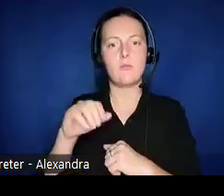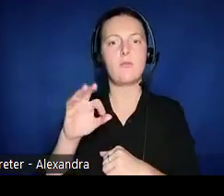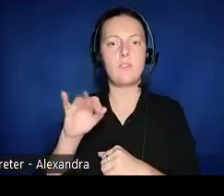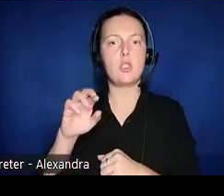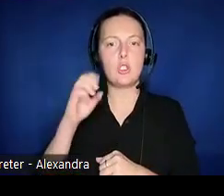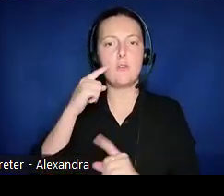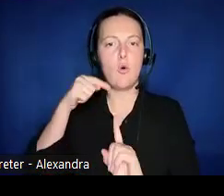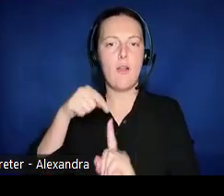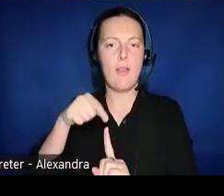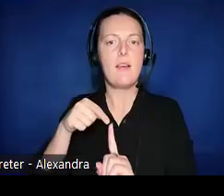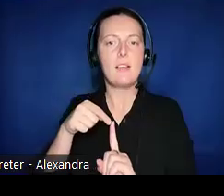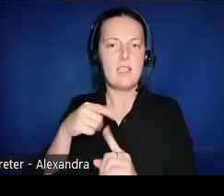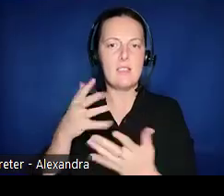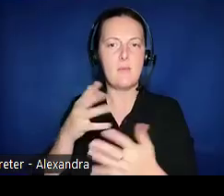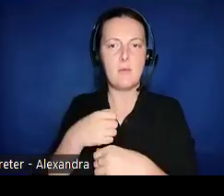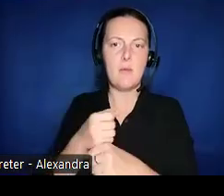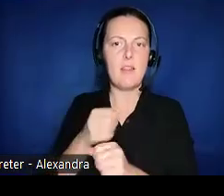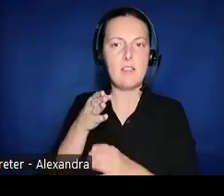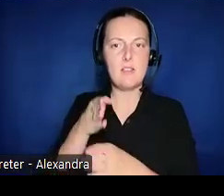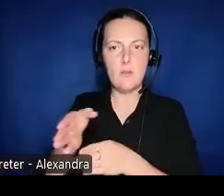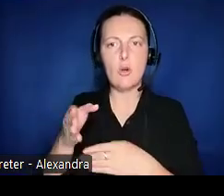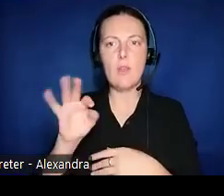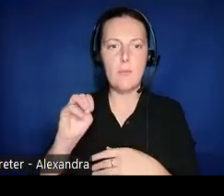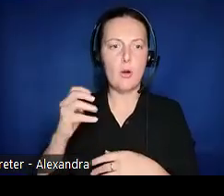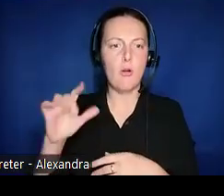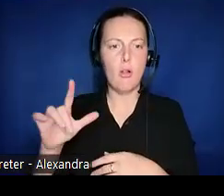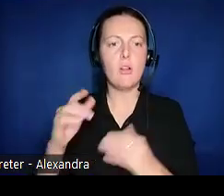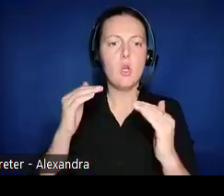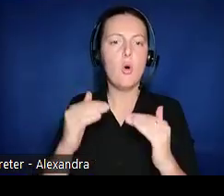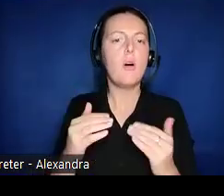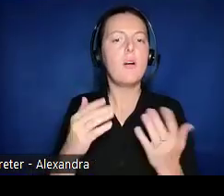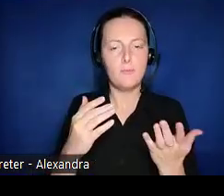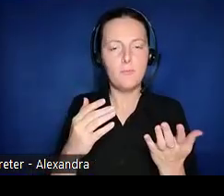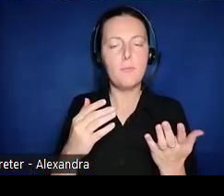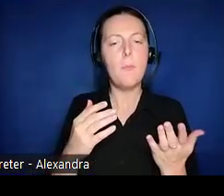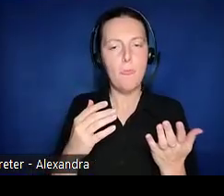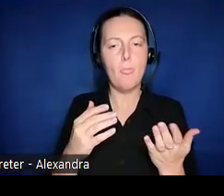clinical trials uh or without factor analysis as being an imperfect tool, but one of the